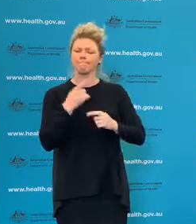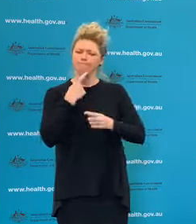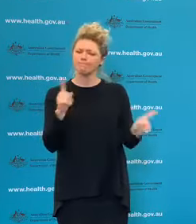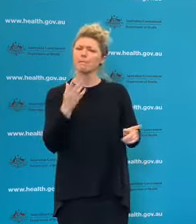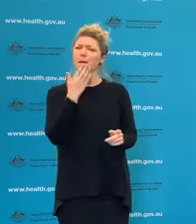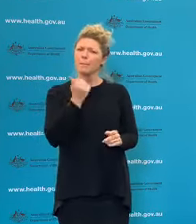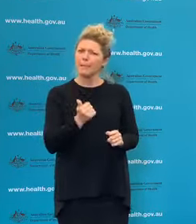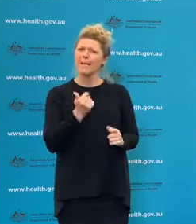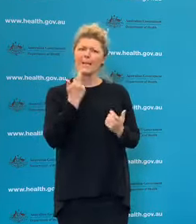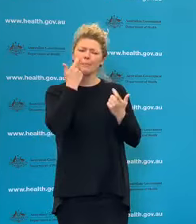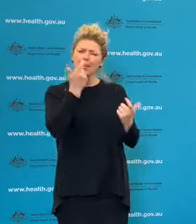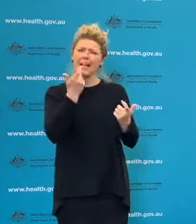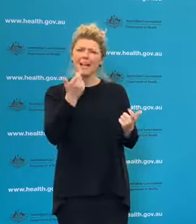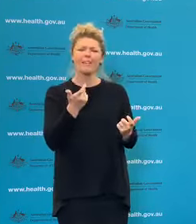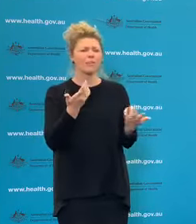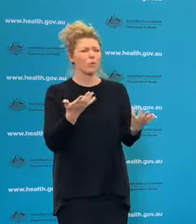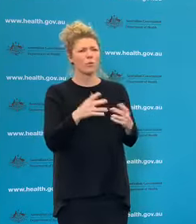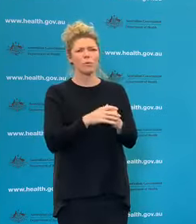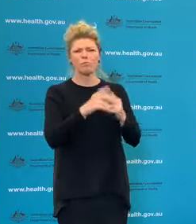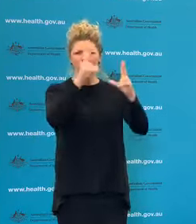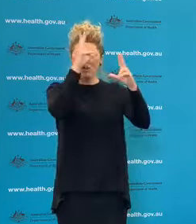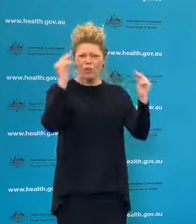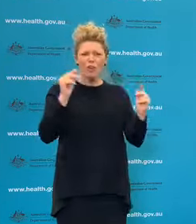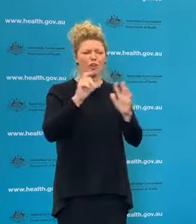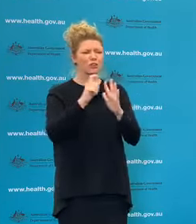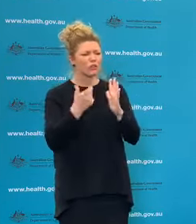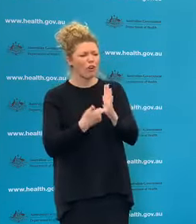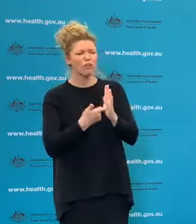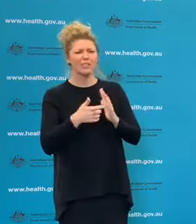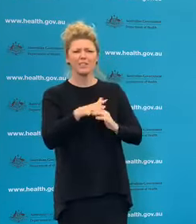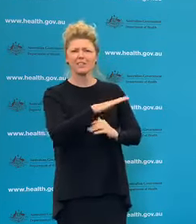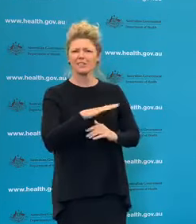some people doing things like spitting on staff members, pretty horrifying stuff.